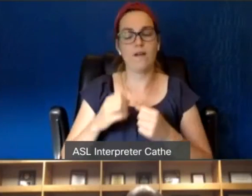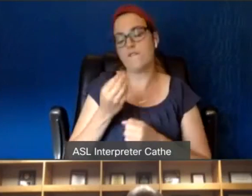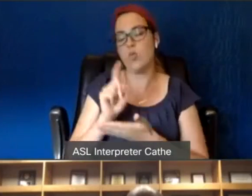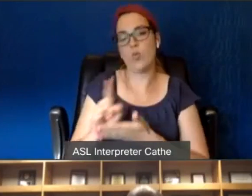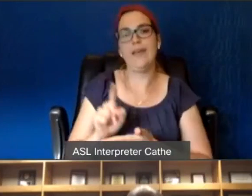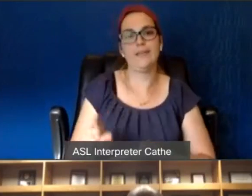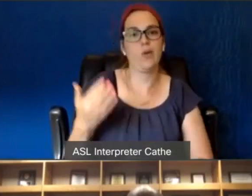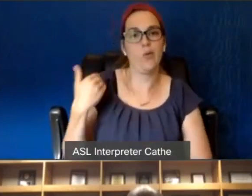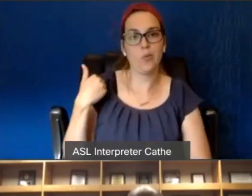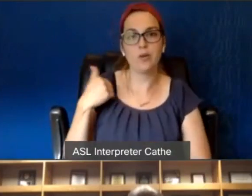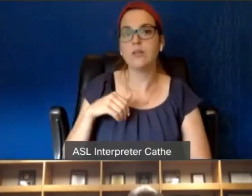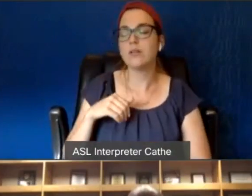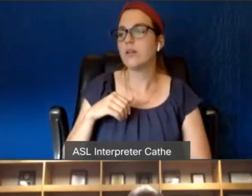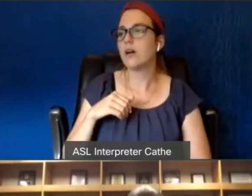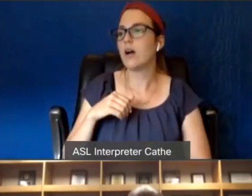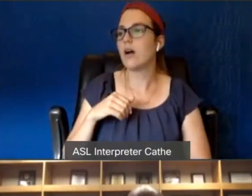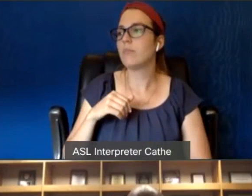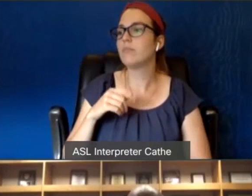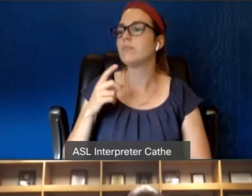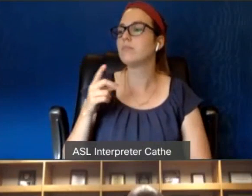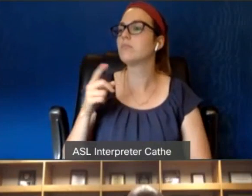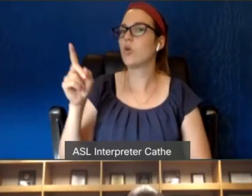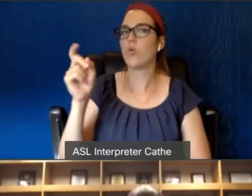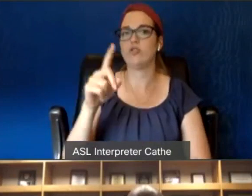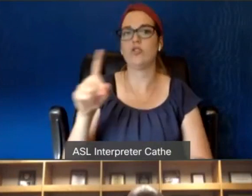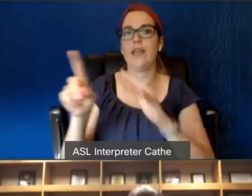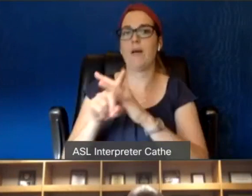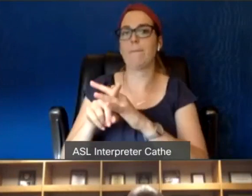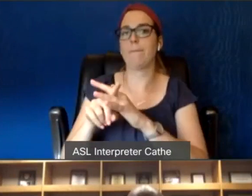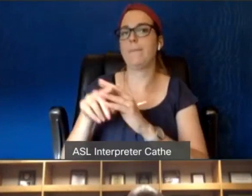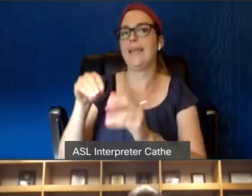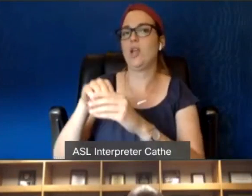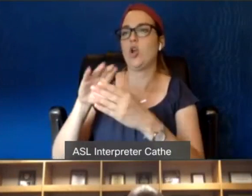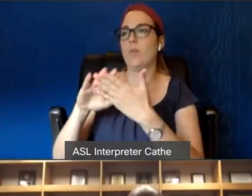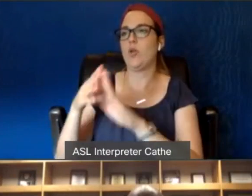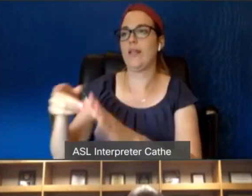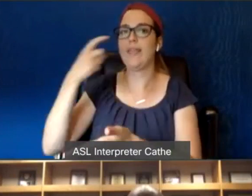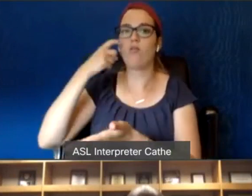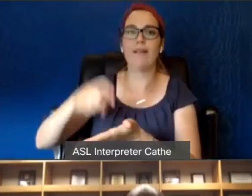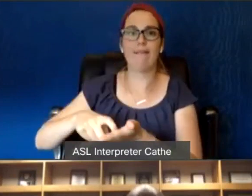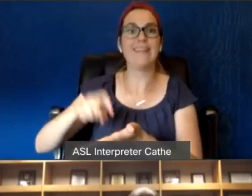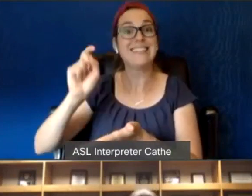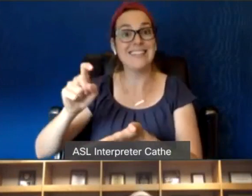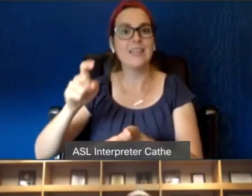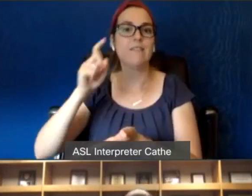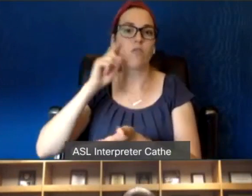It was in a community that recognized the need for working with persons with lived experience and particularly